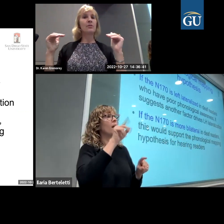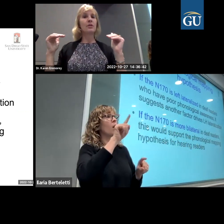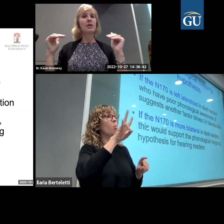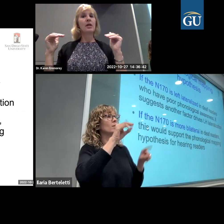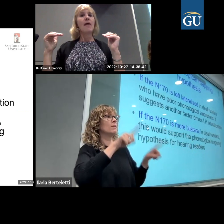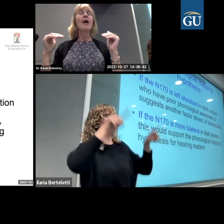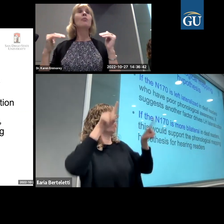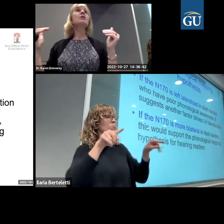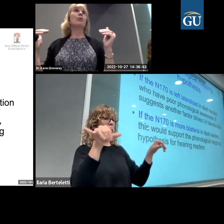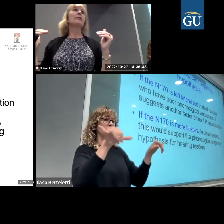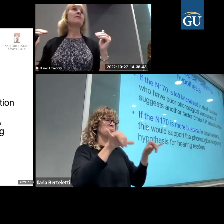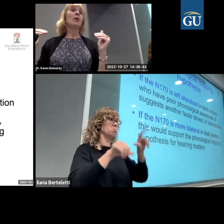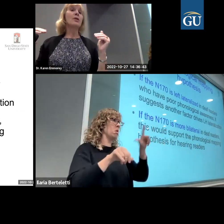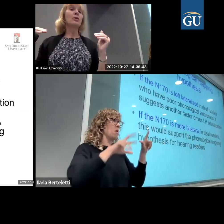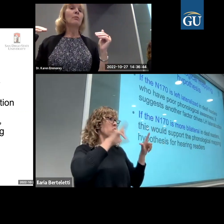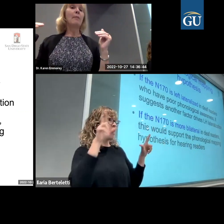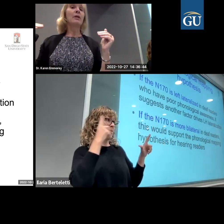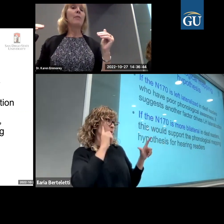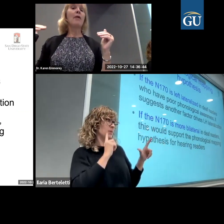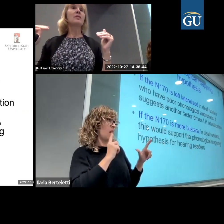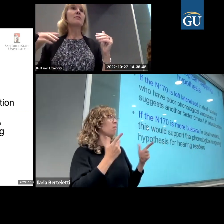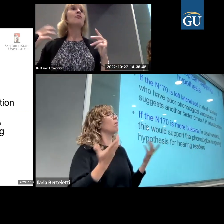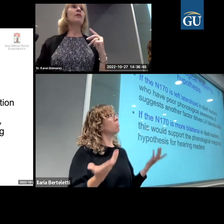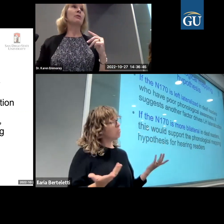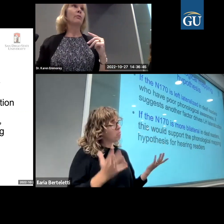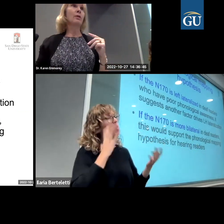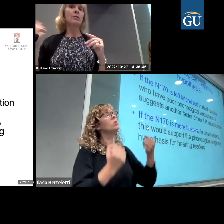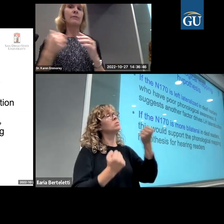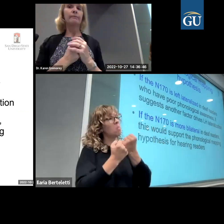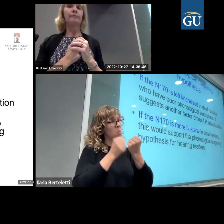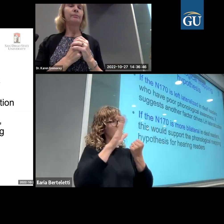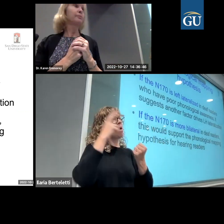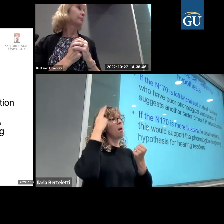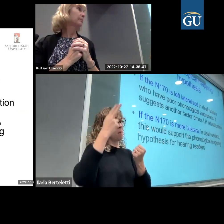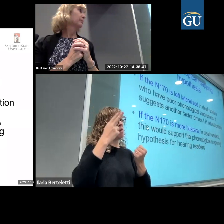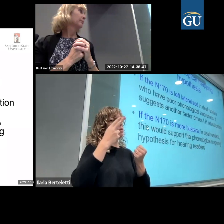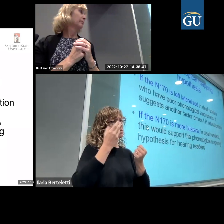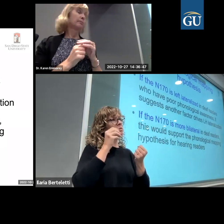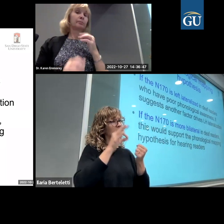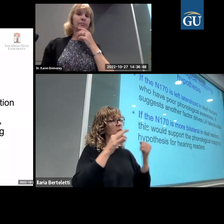So here's what we did. We did an earp study with a large group of deaf readers, mostly native and early signers